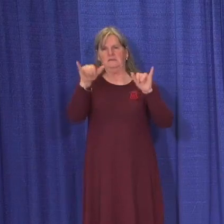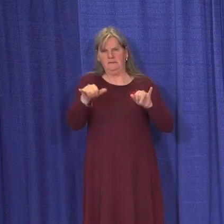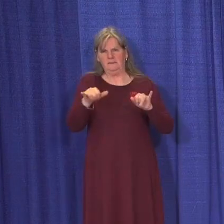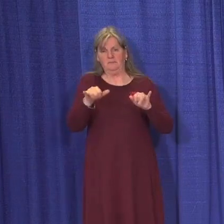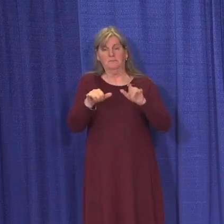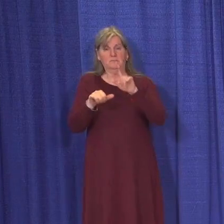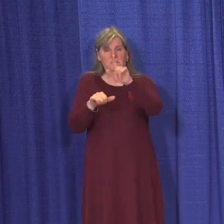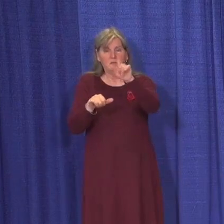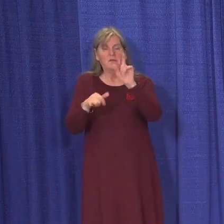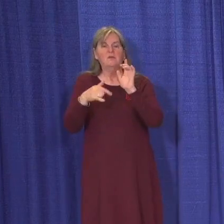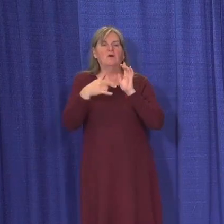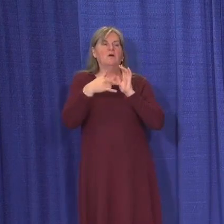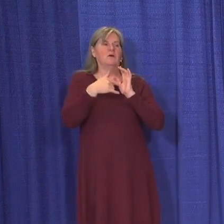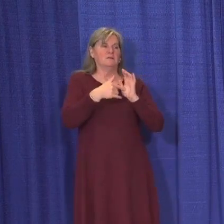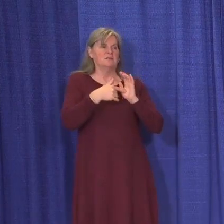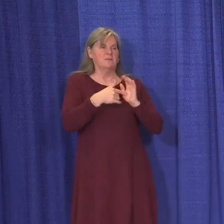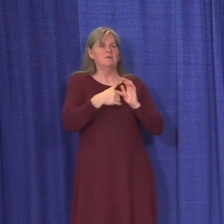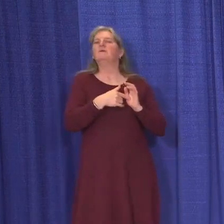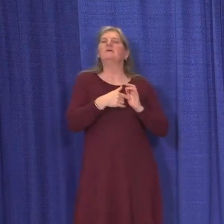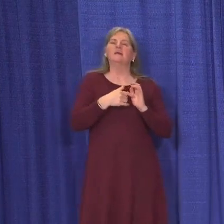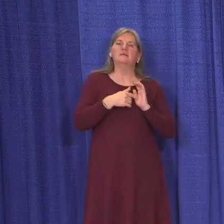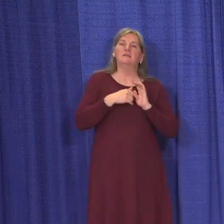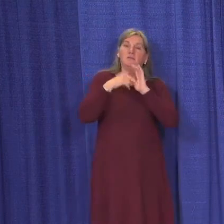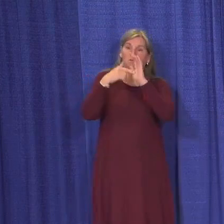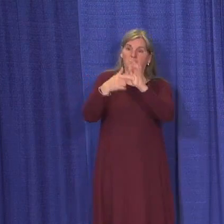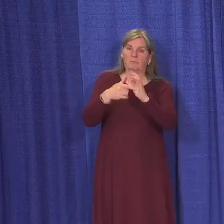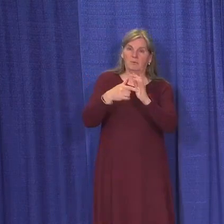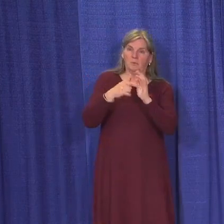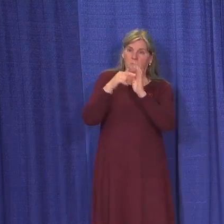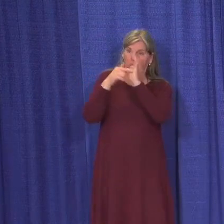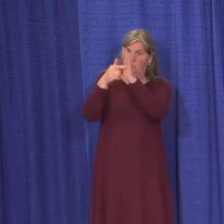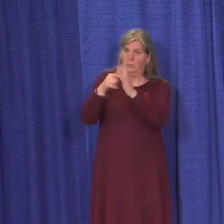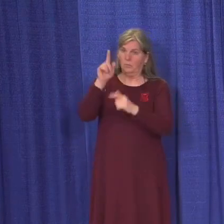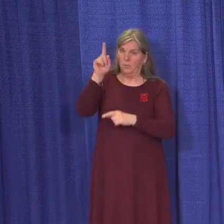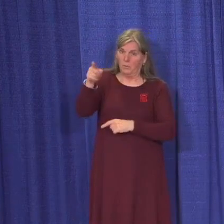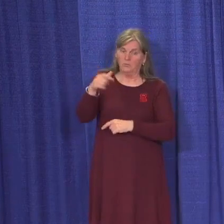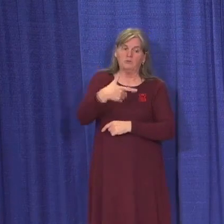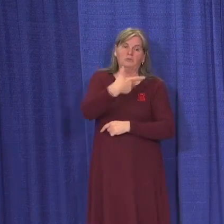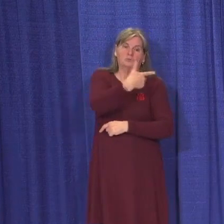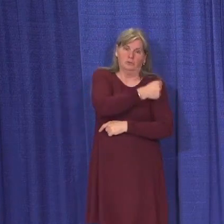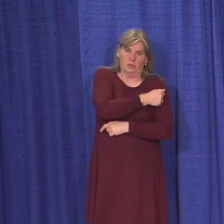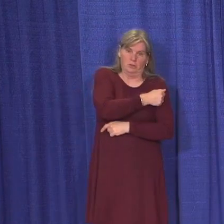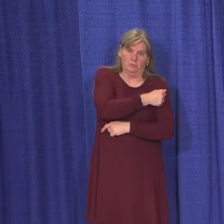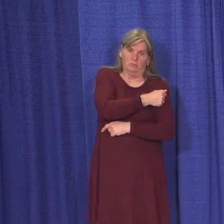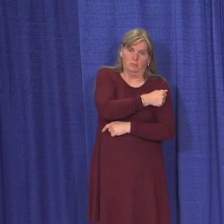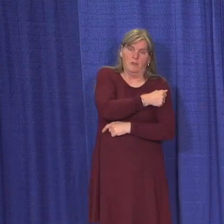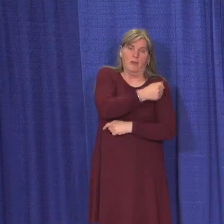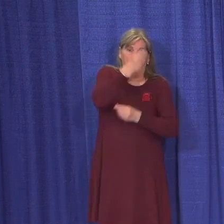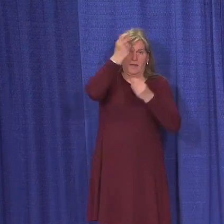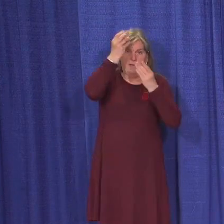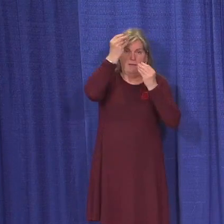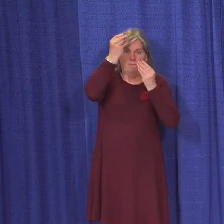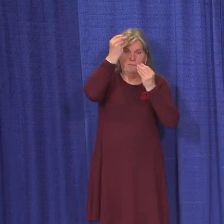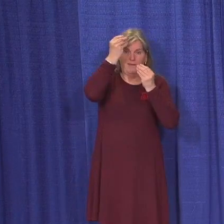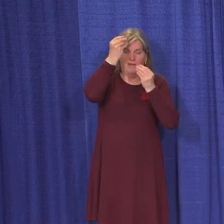system and we do have constitutes an immunize station registry known as the panorama